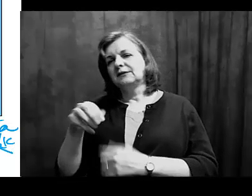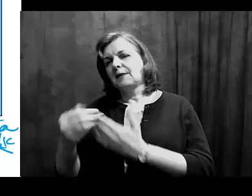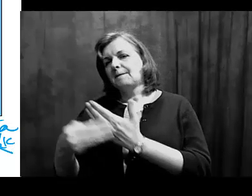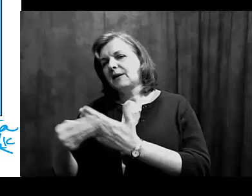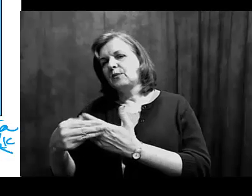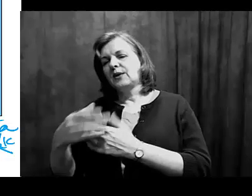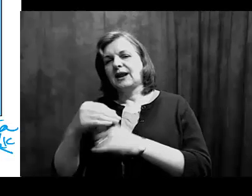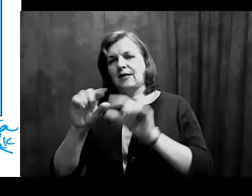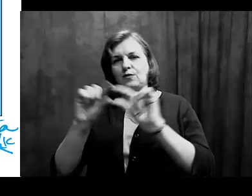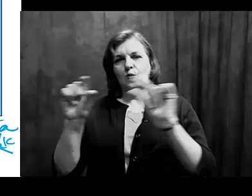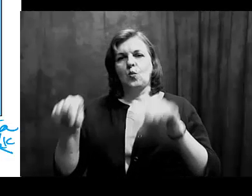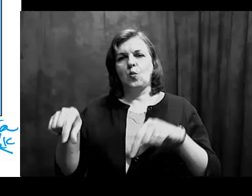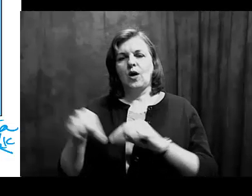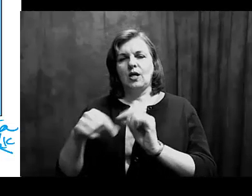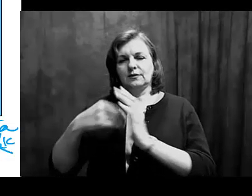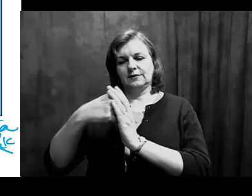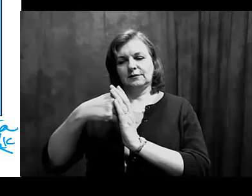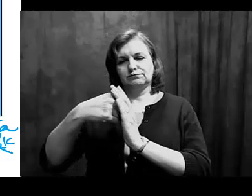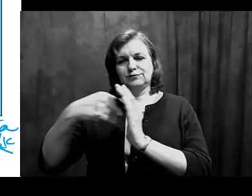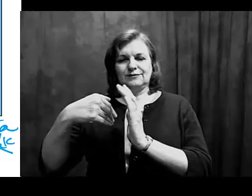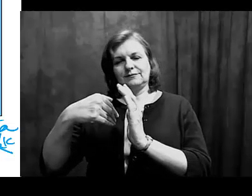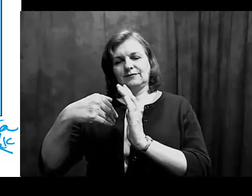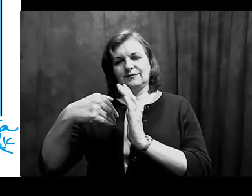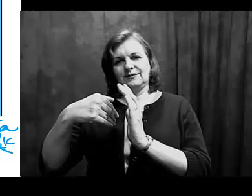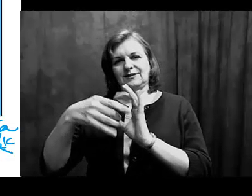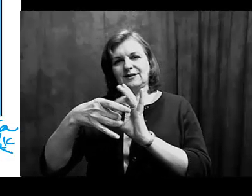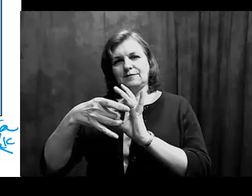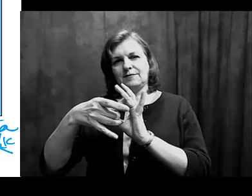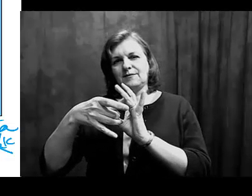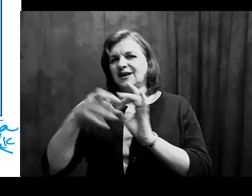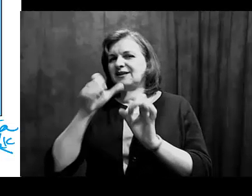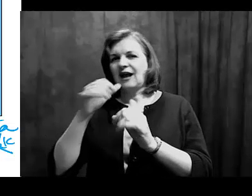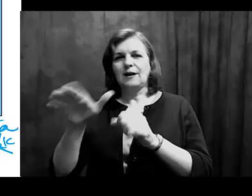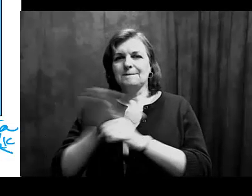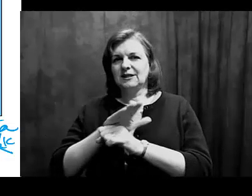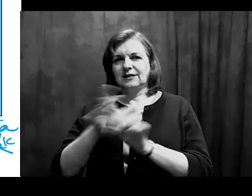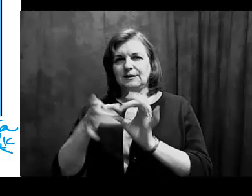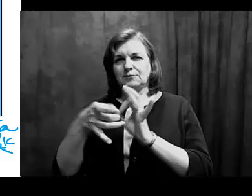we are breaking connections between the plasma membrane and the cell